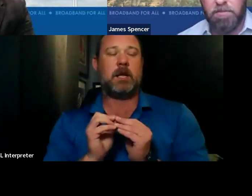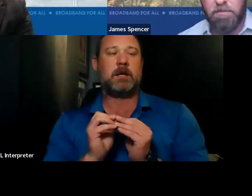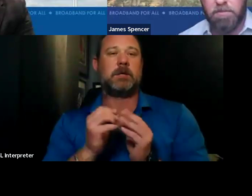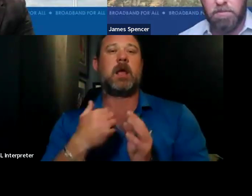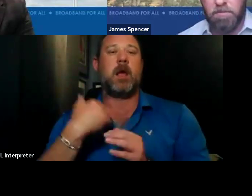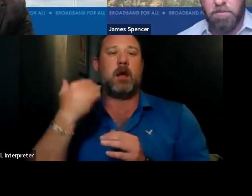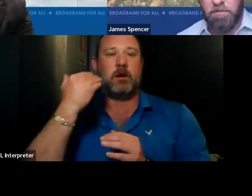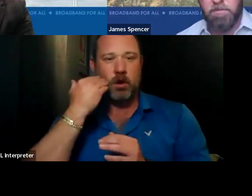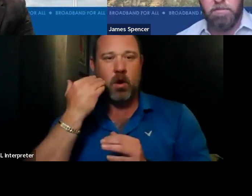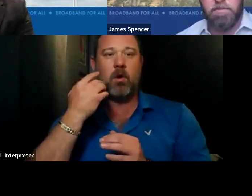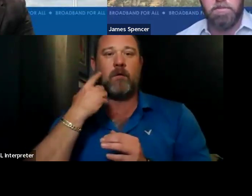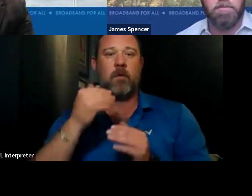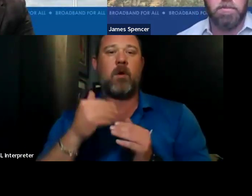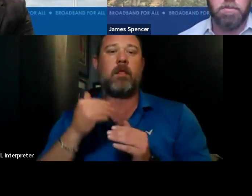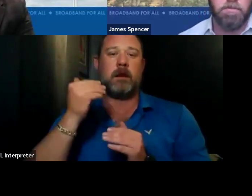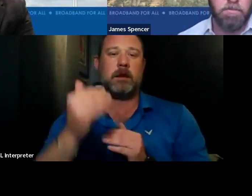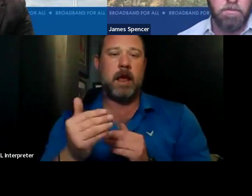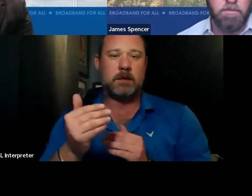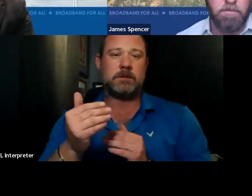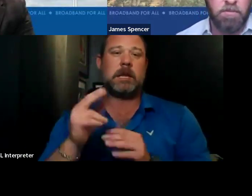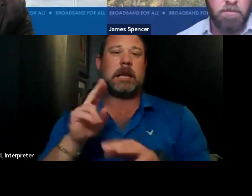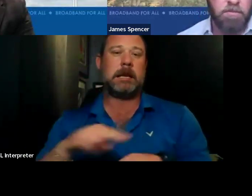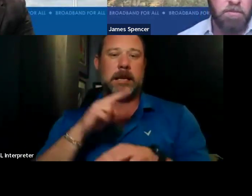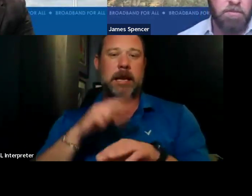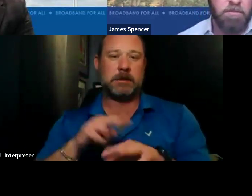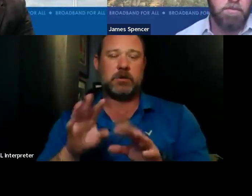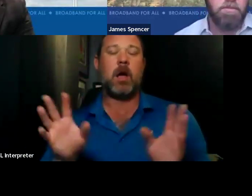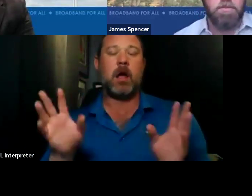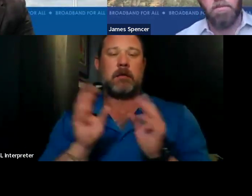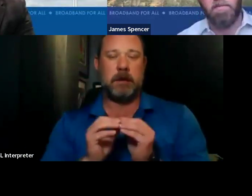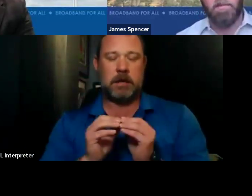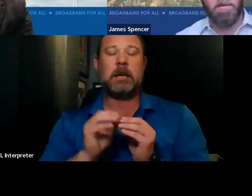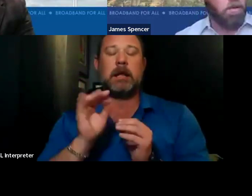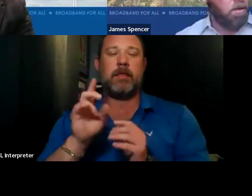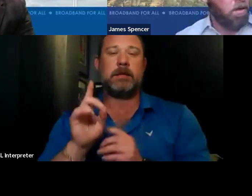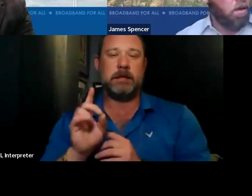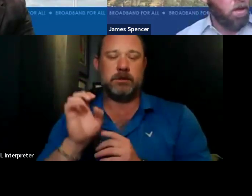know in terms of the next nationwide convening where those that are in the digital equity space